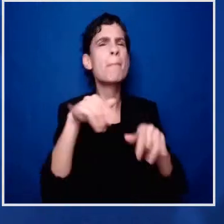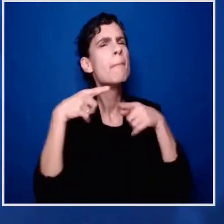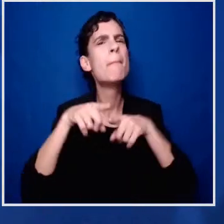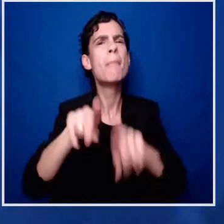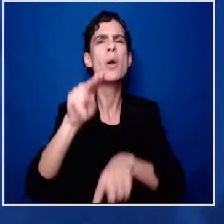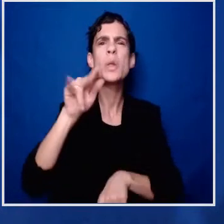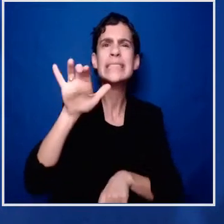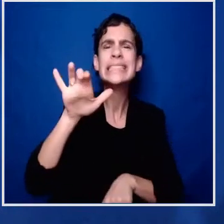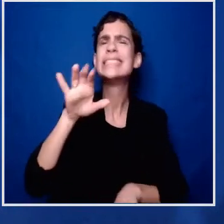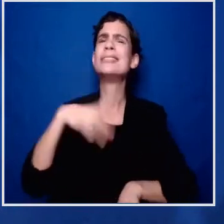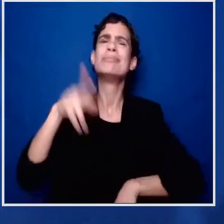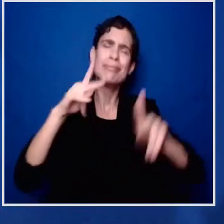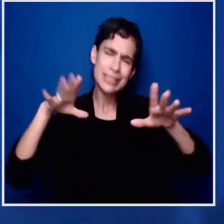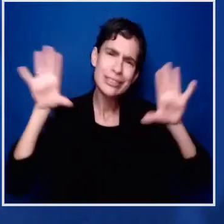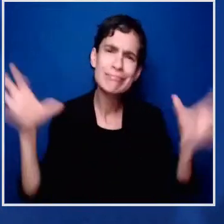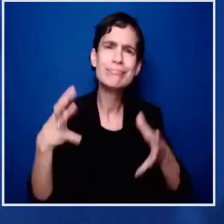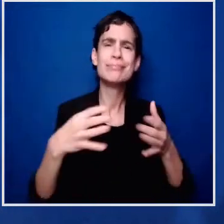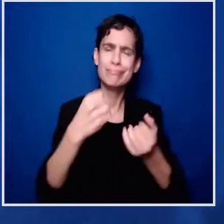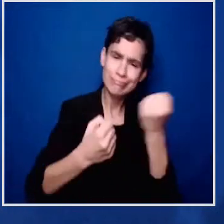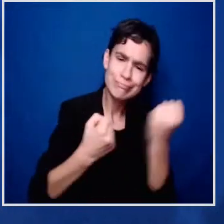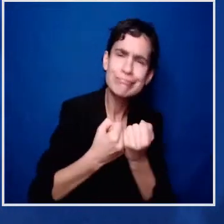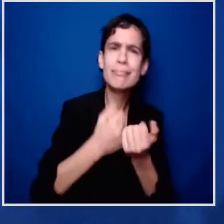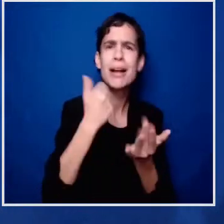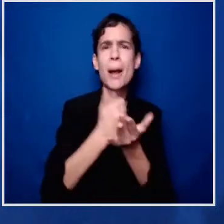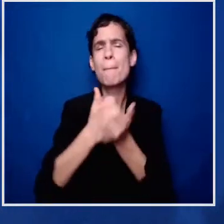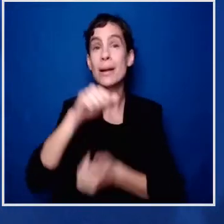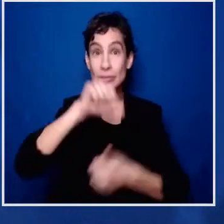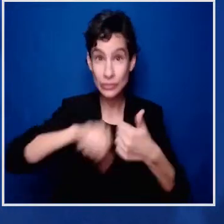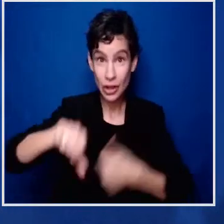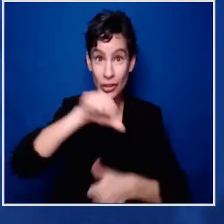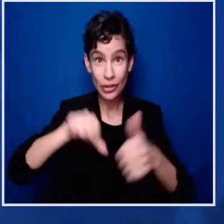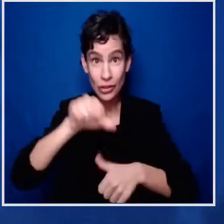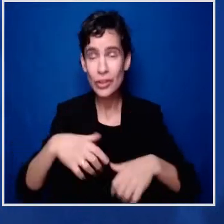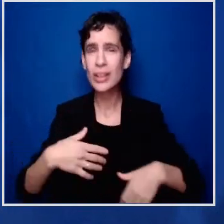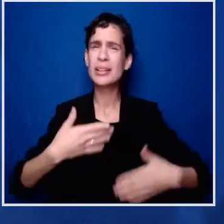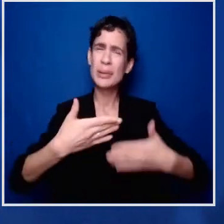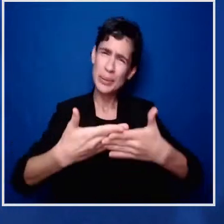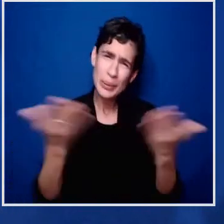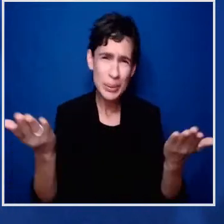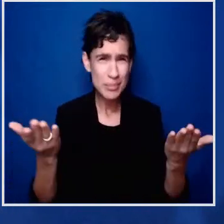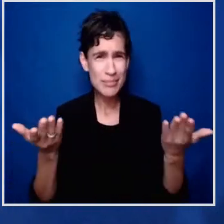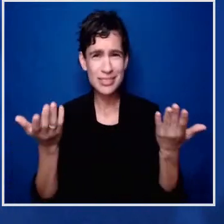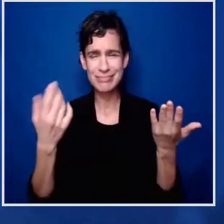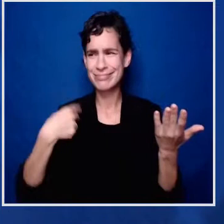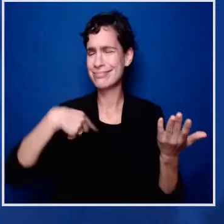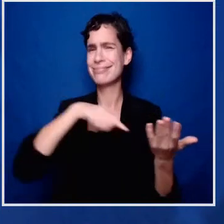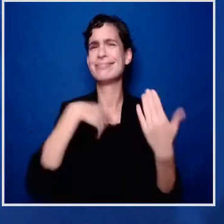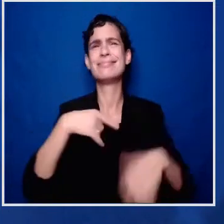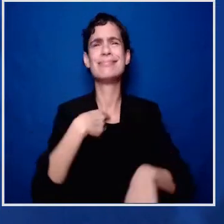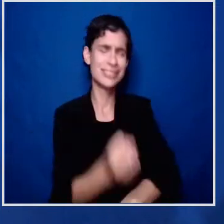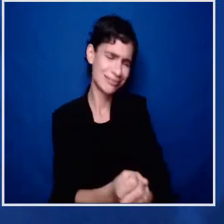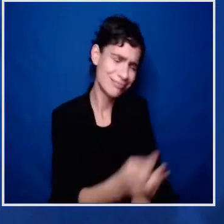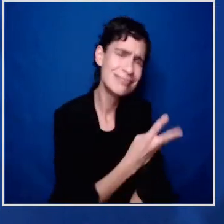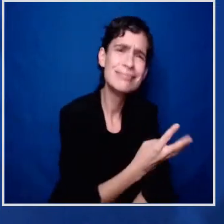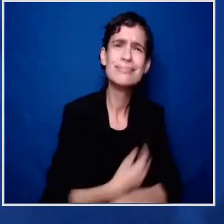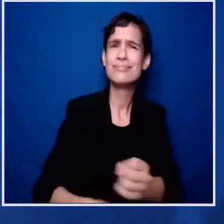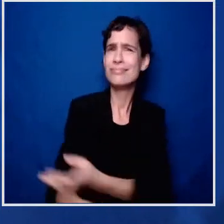NORTH PHILLY, RUNNING A NONPROFIT DEDICATED TO FOOD AND CLOTHING DISTRIBUTION, AND TEACHING LIFE SKILLS IN THE COMMUNITY. I AM REALLY INSPIRED TO WITNESS